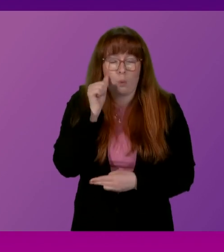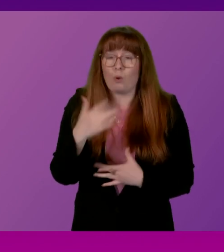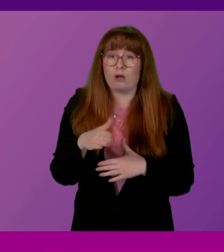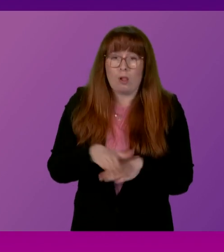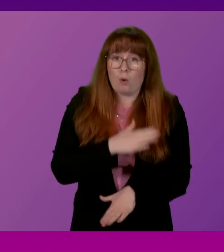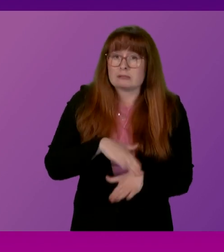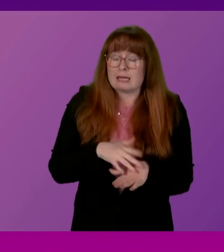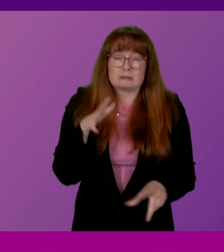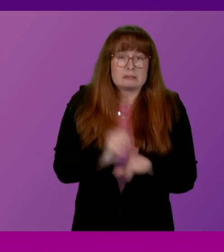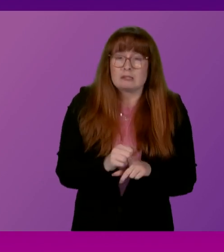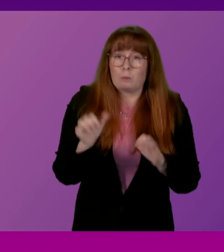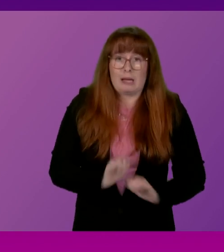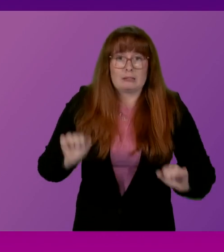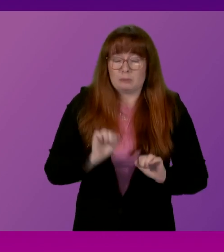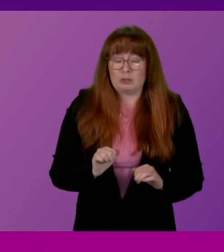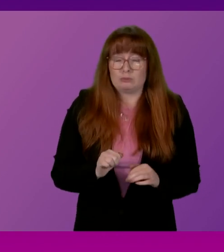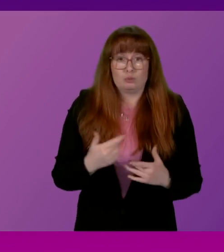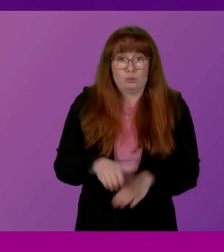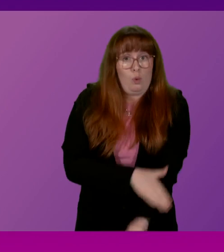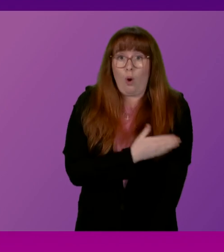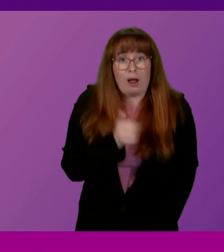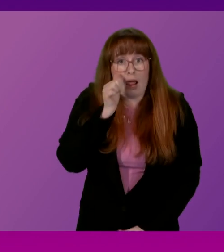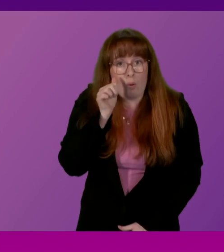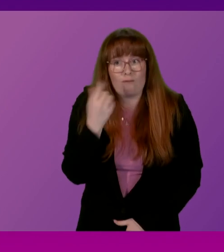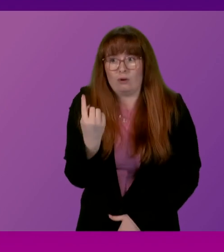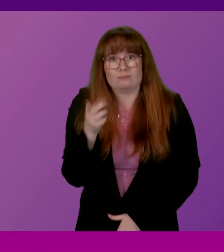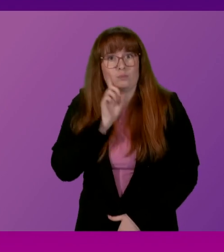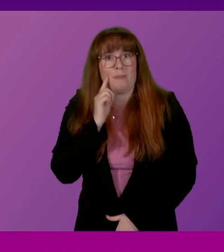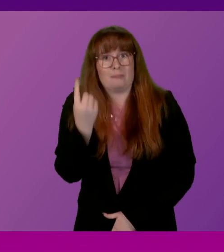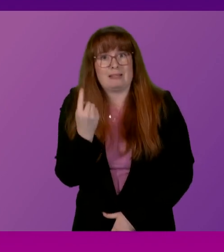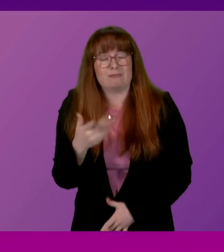for diagnosis for women suffering from endometriosis and other such conditions.